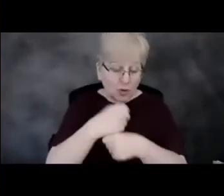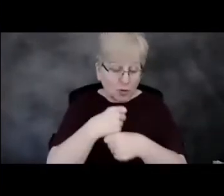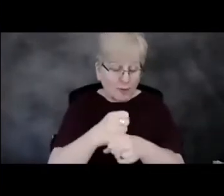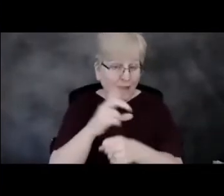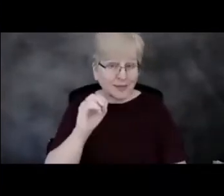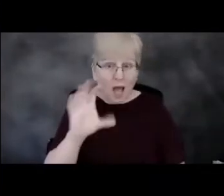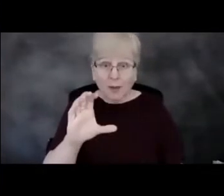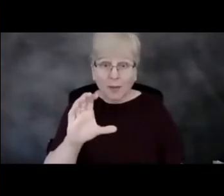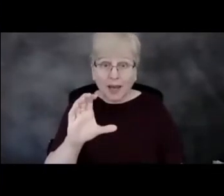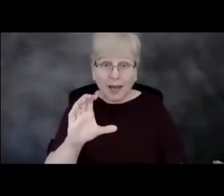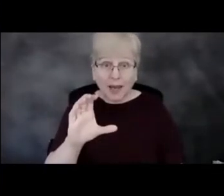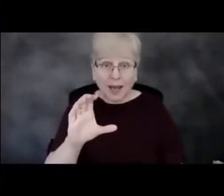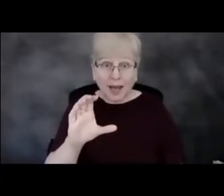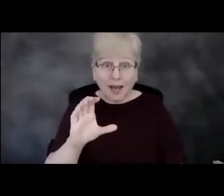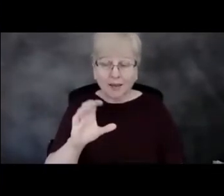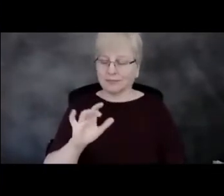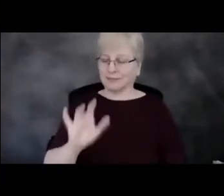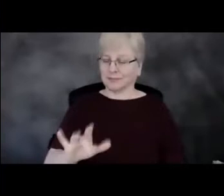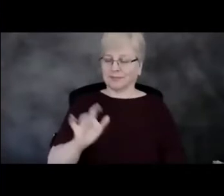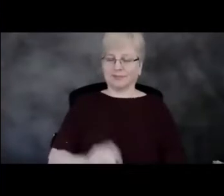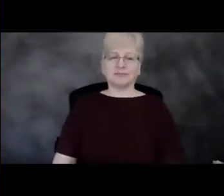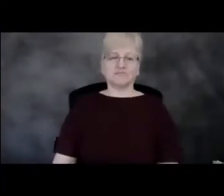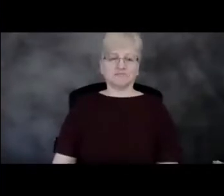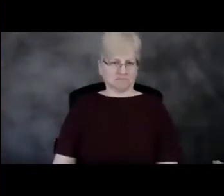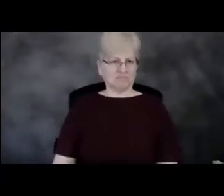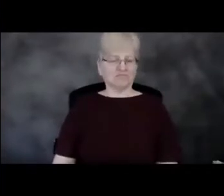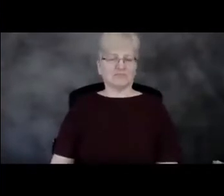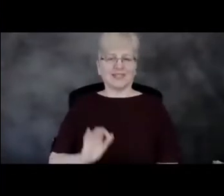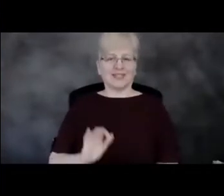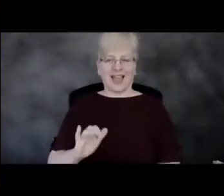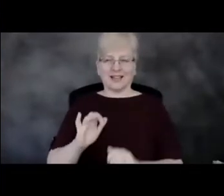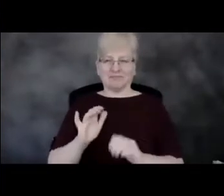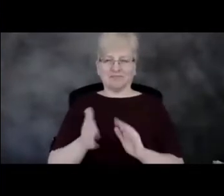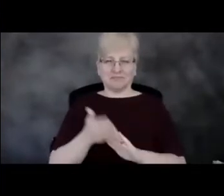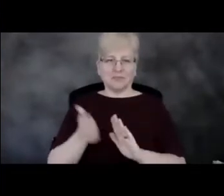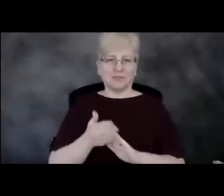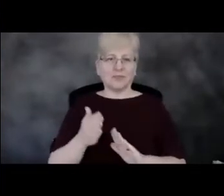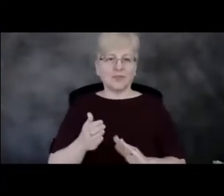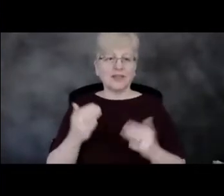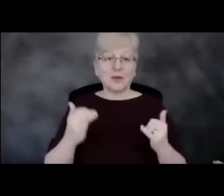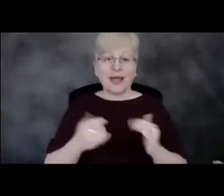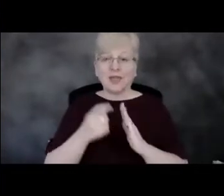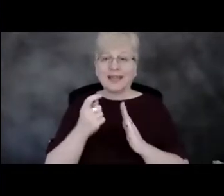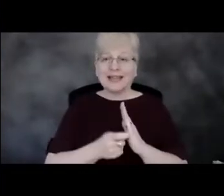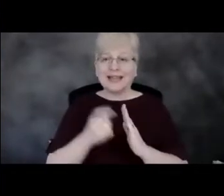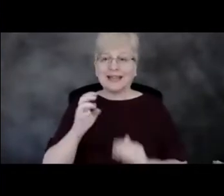16:55:51 so that is the way that that works. These are the default buttons down here that